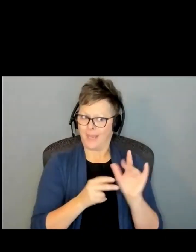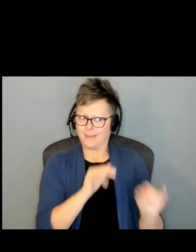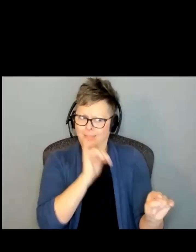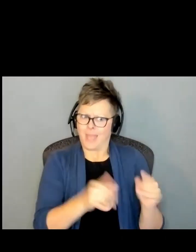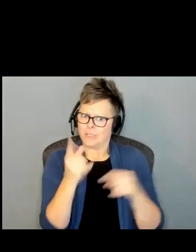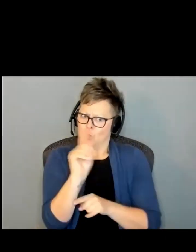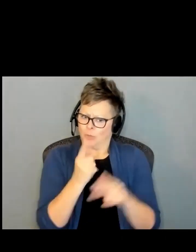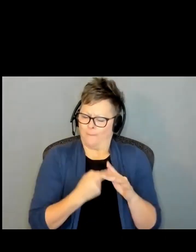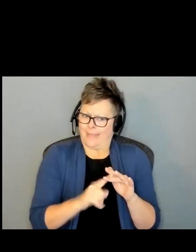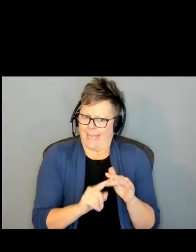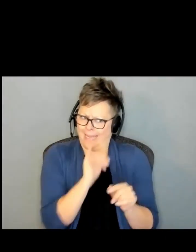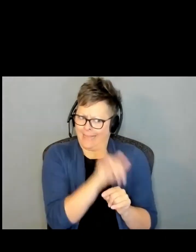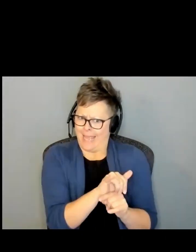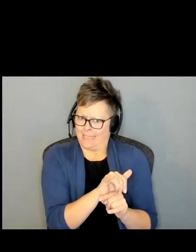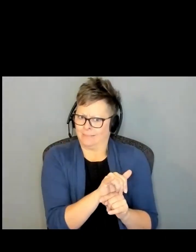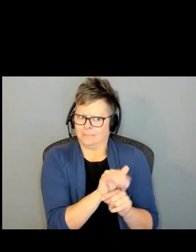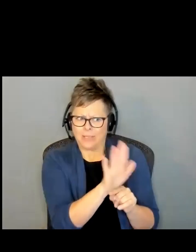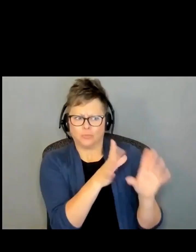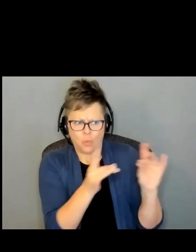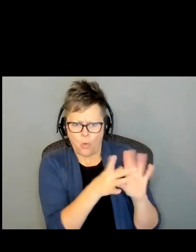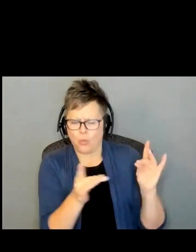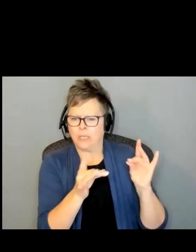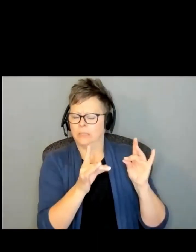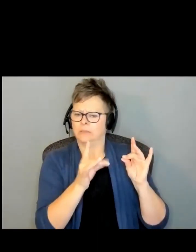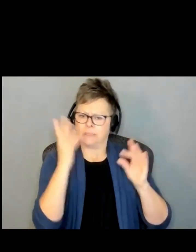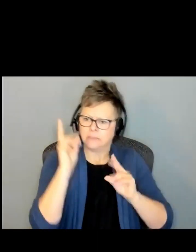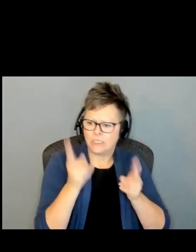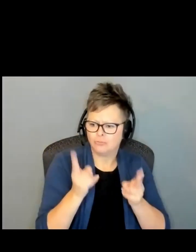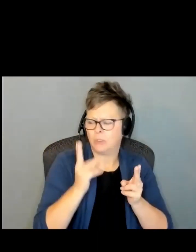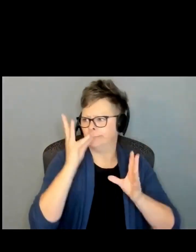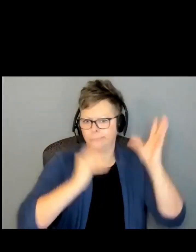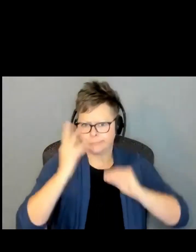are those of our clients and patients that have gaps in care.